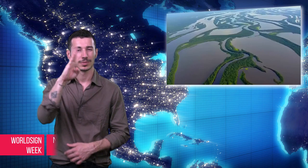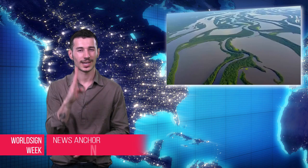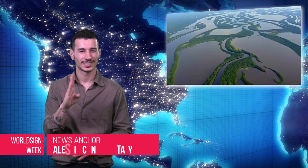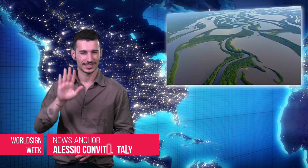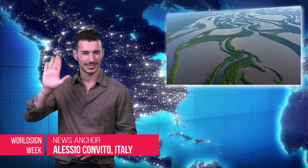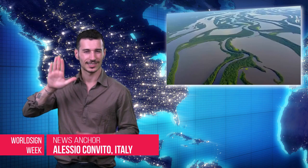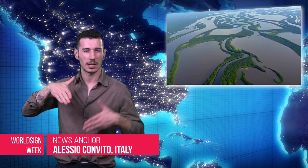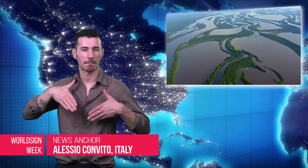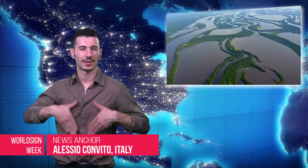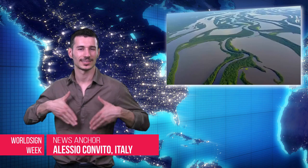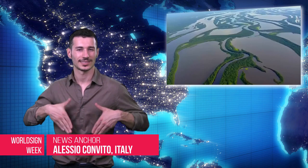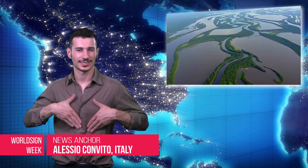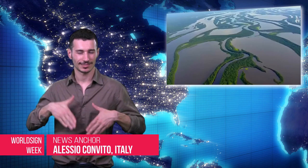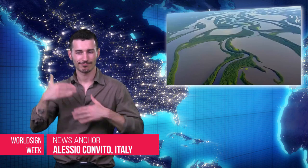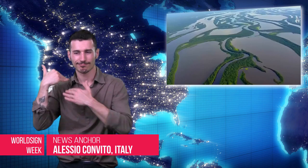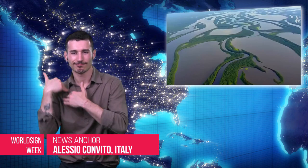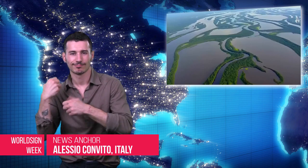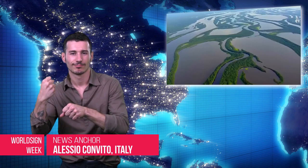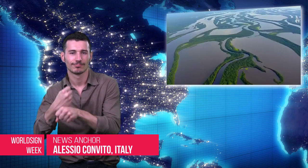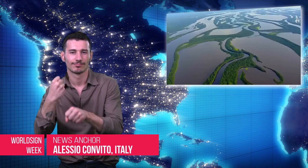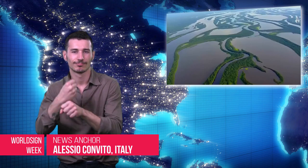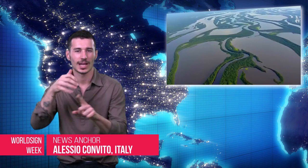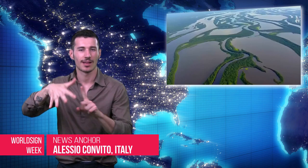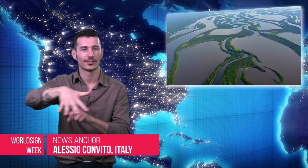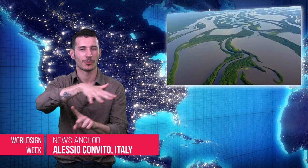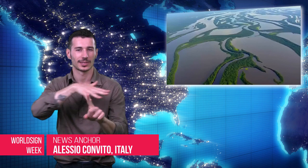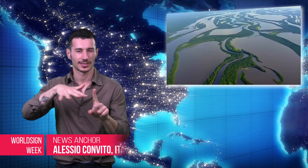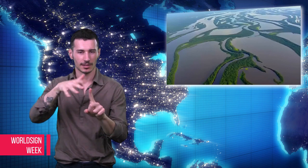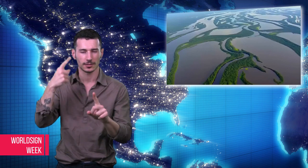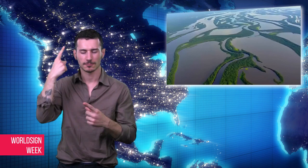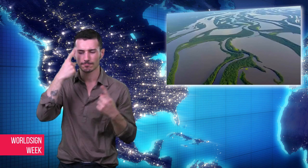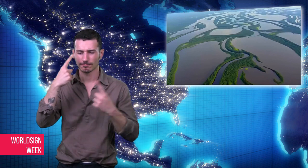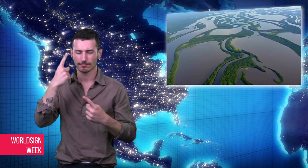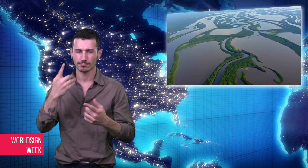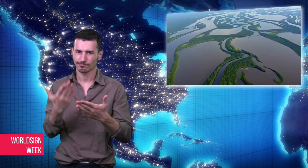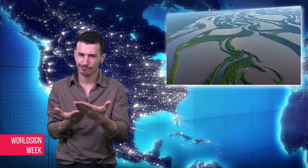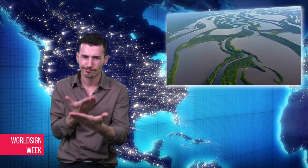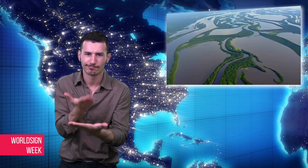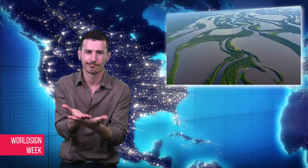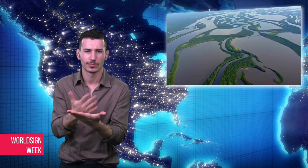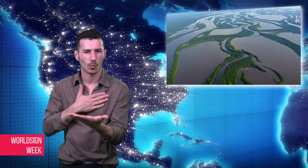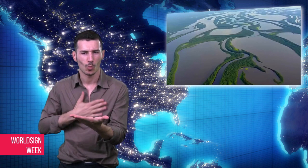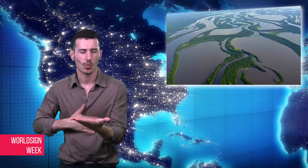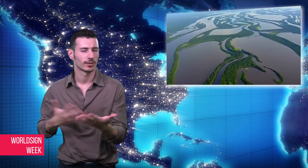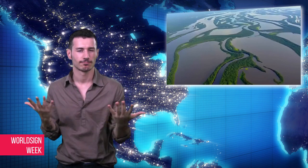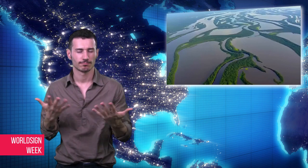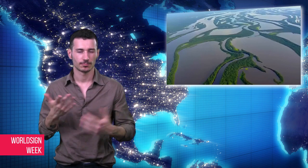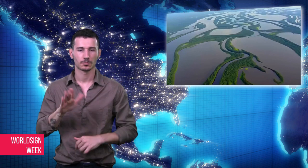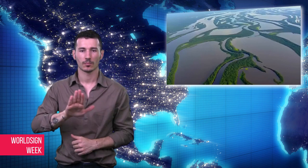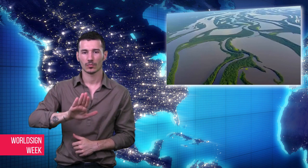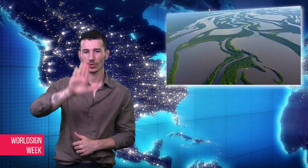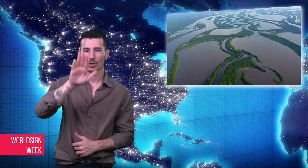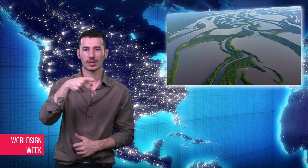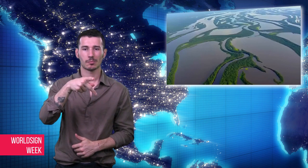Alessio: Brazil’s environmental ministry has proposed to make 860,000 acres of